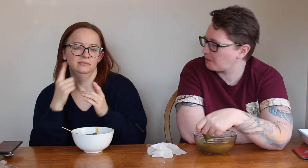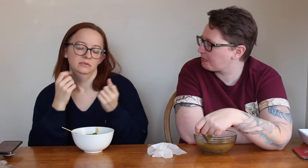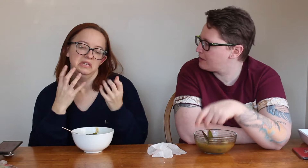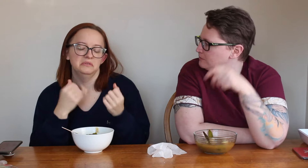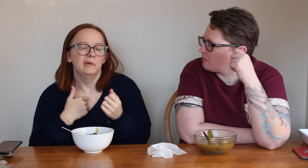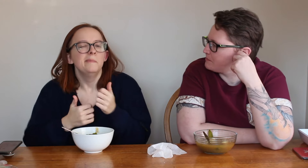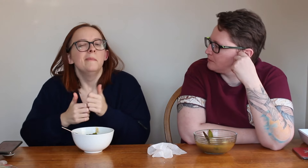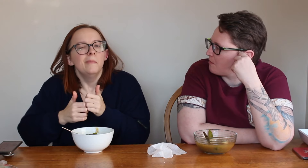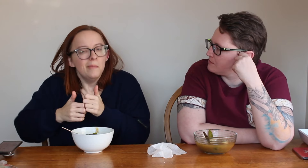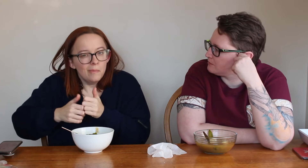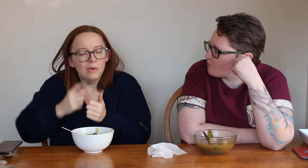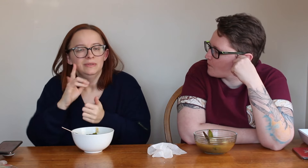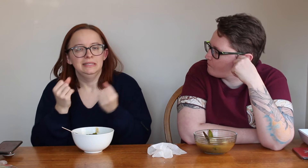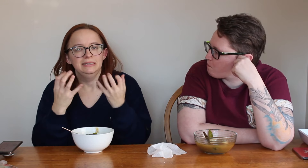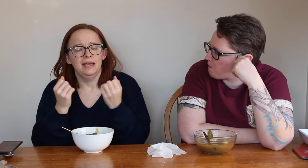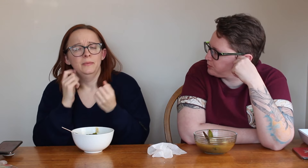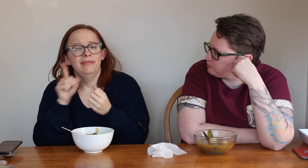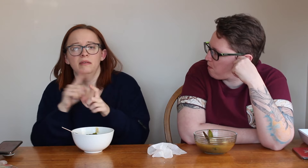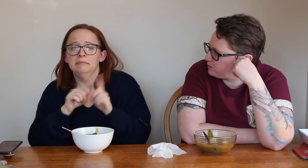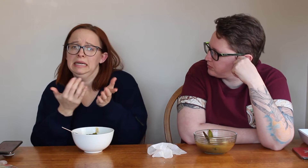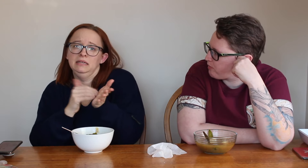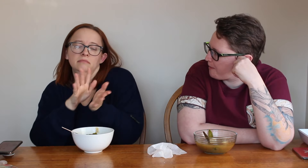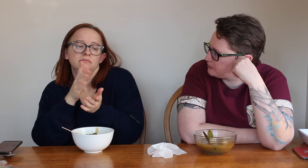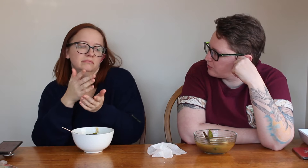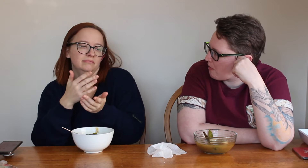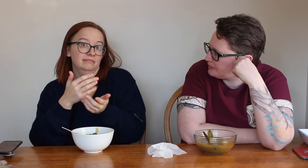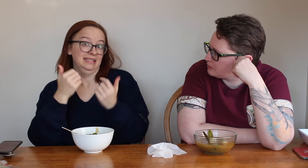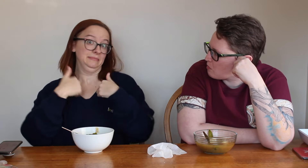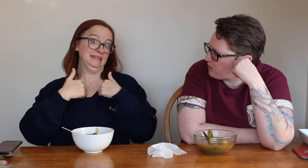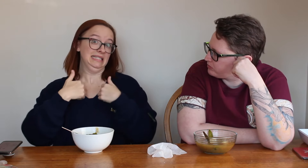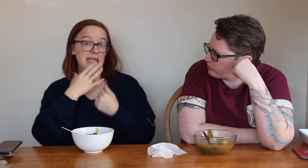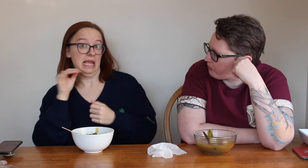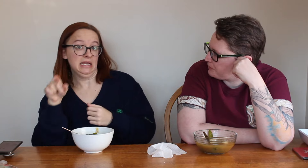The sign language part, because you know out in the world and with family and stuff he gets a lot of exposure to English